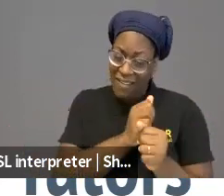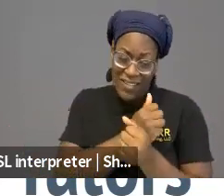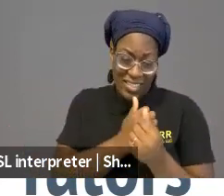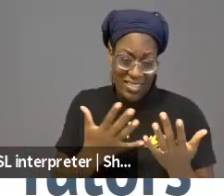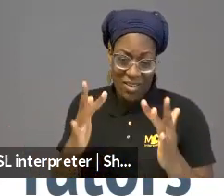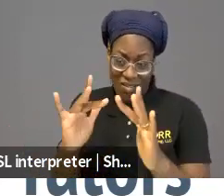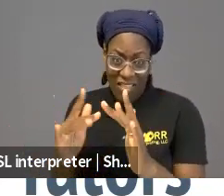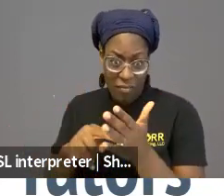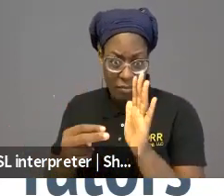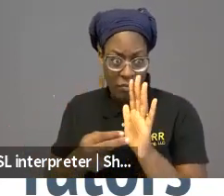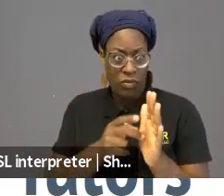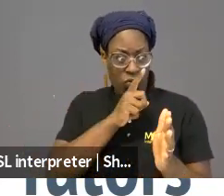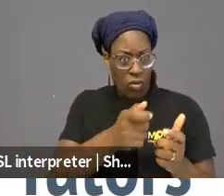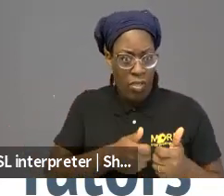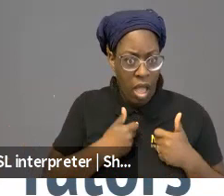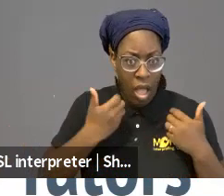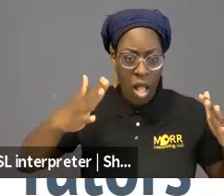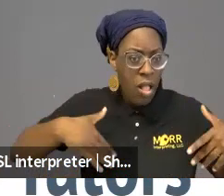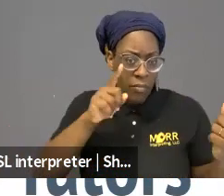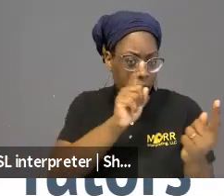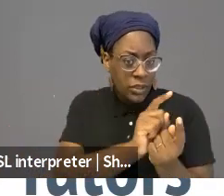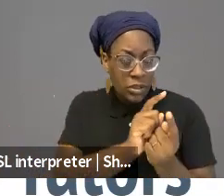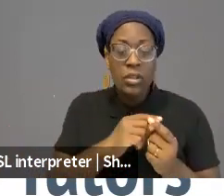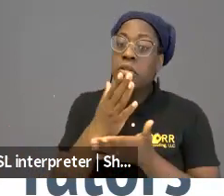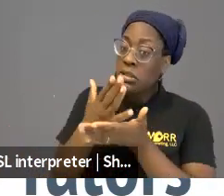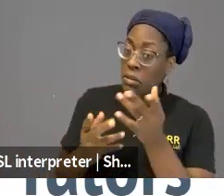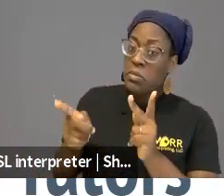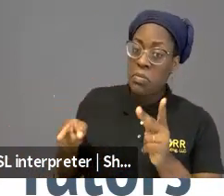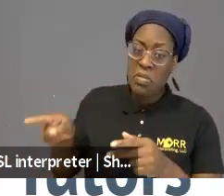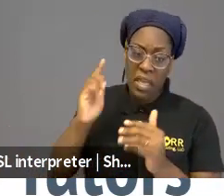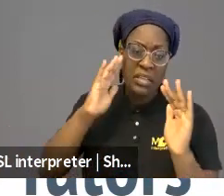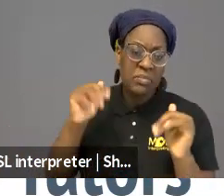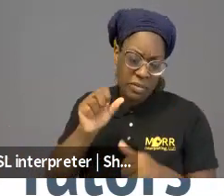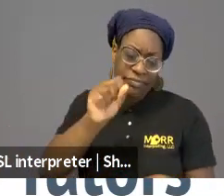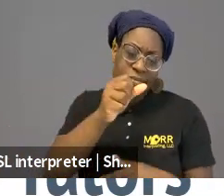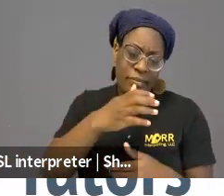starting their graduate degrees this way. We'd had a Slack channel in previous years